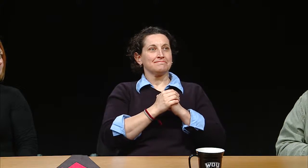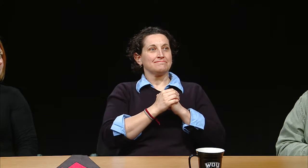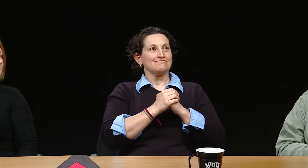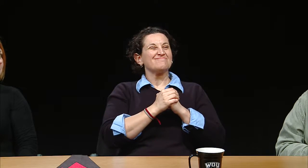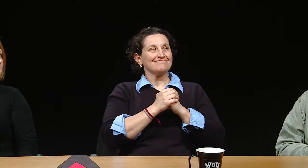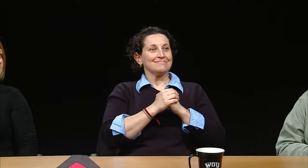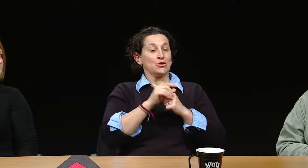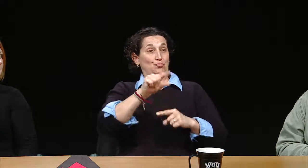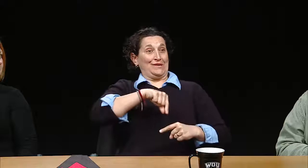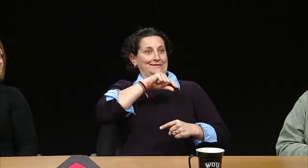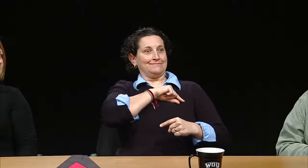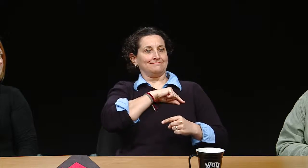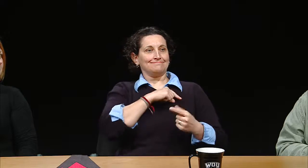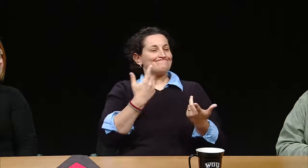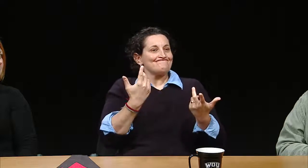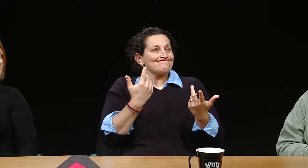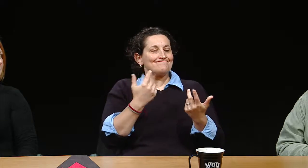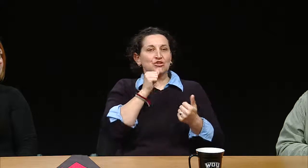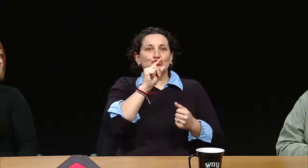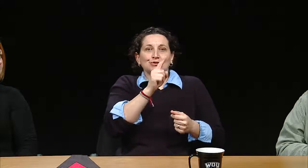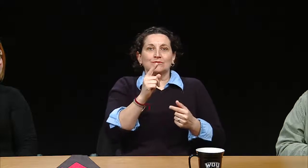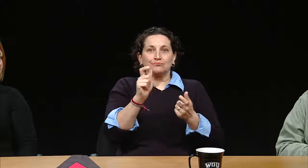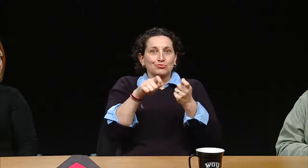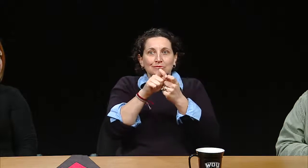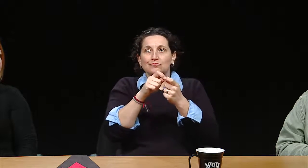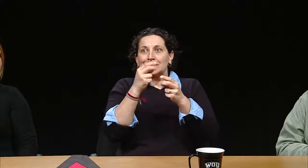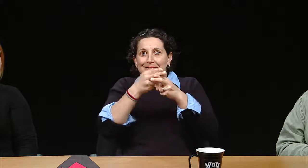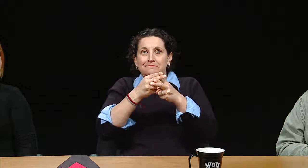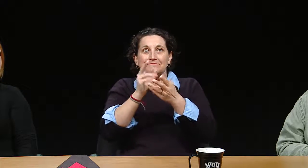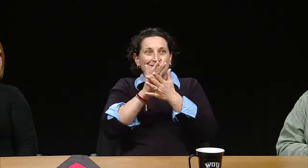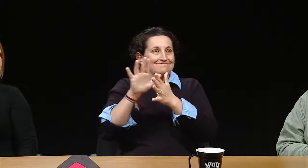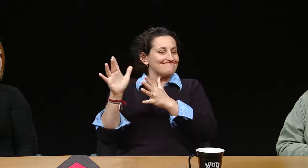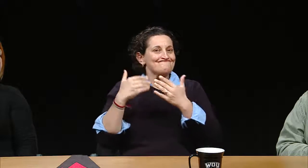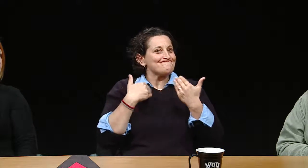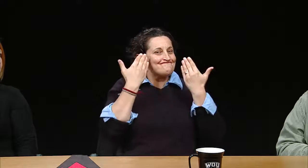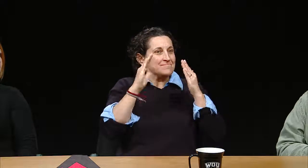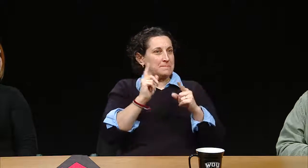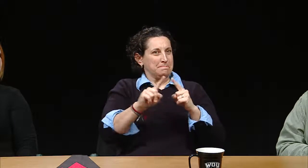when you don't know what you're doing and you're kind of blind to it, so it was a lot of fun.